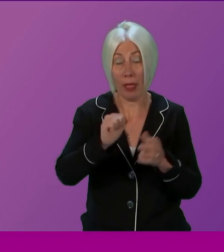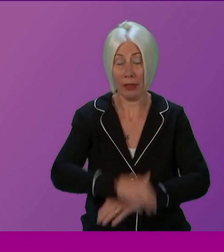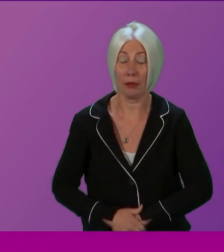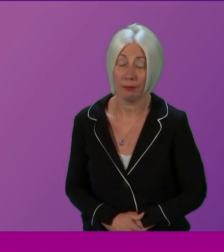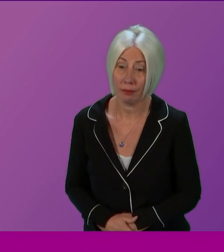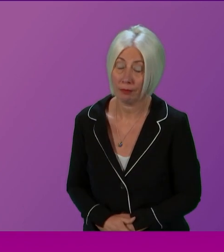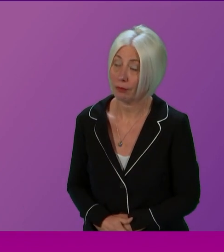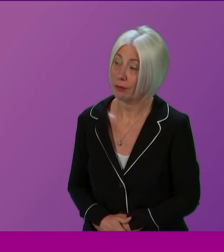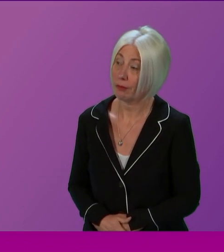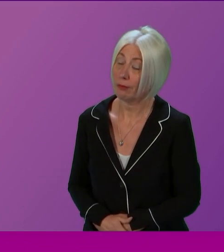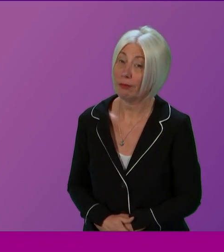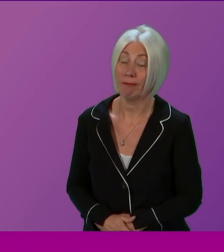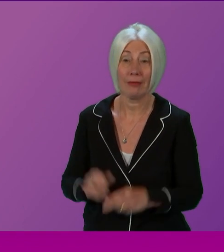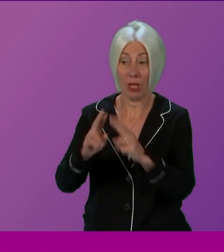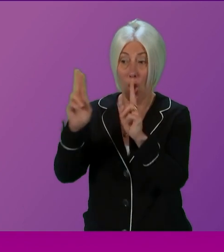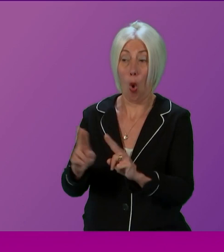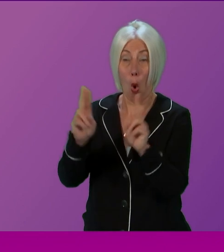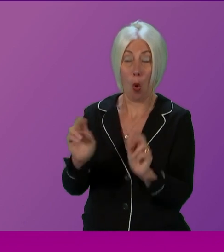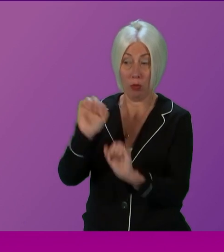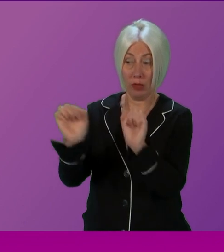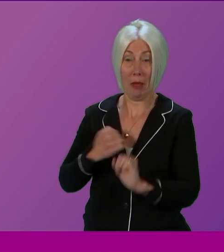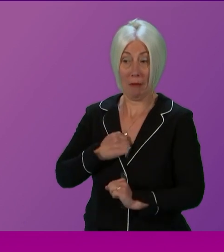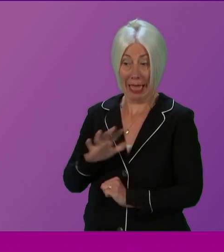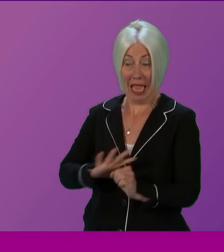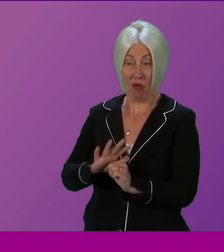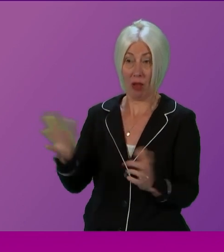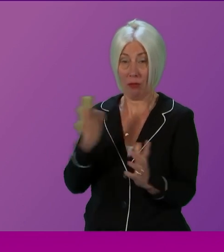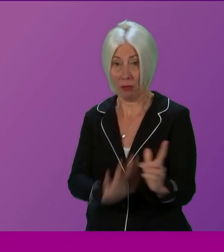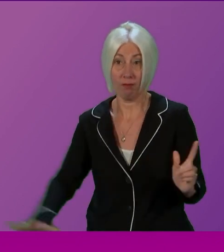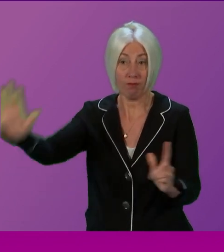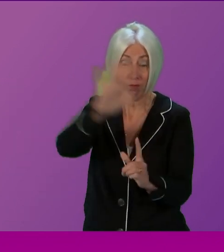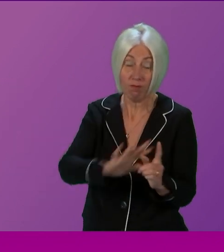Households in my constituency and across Scotland expect to see their annual energy bills rise by over